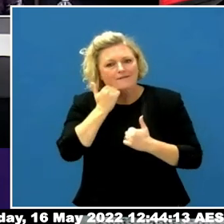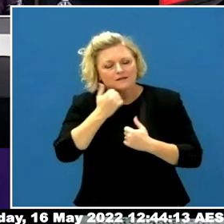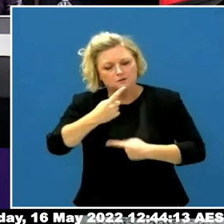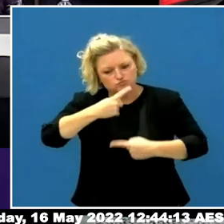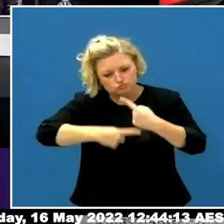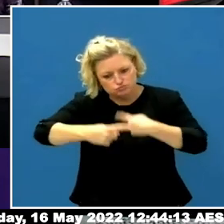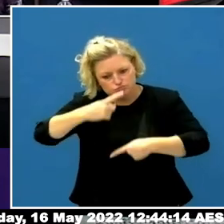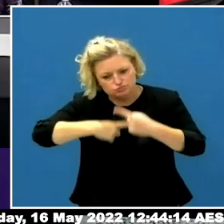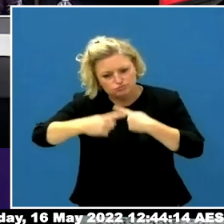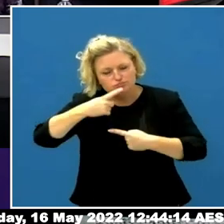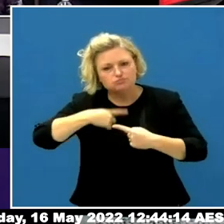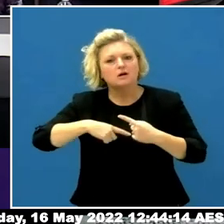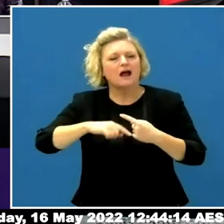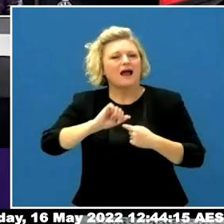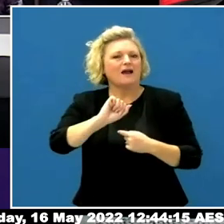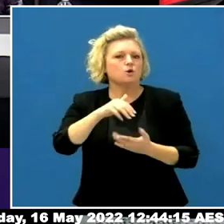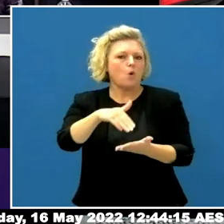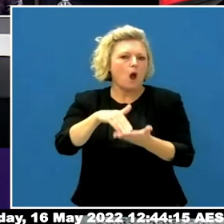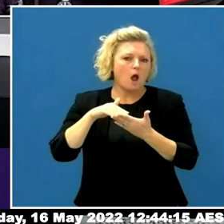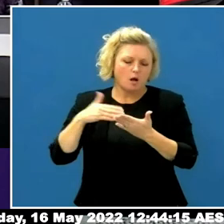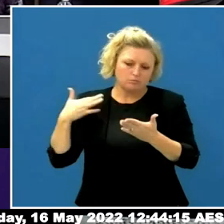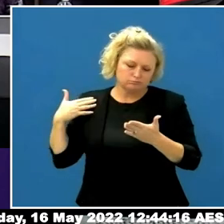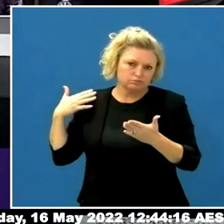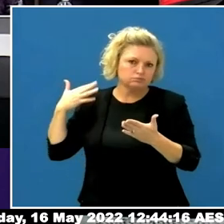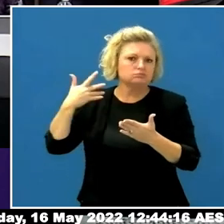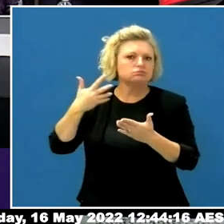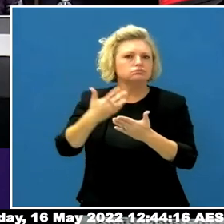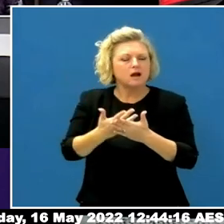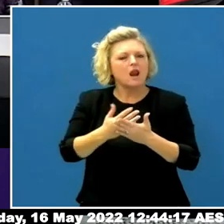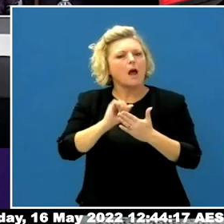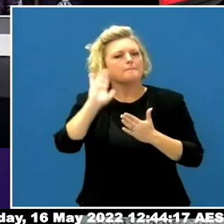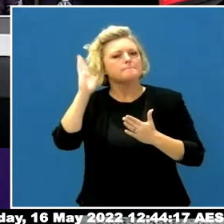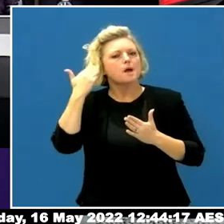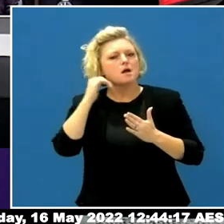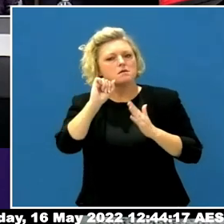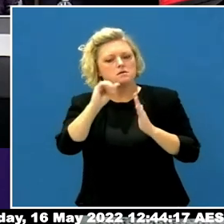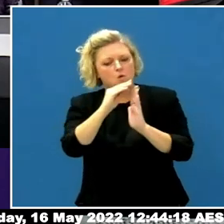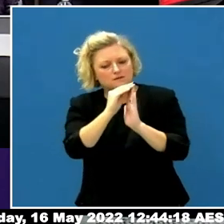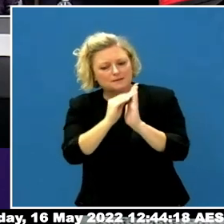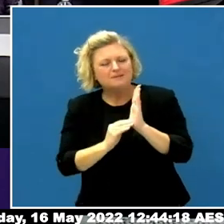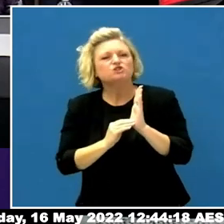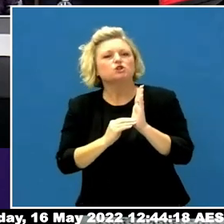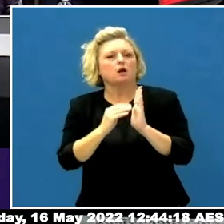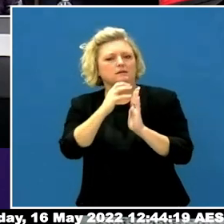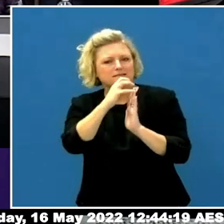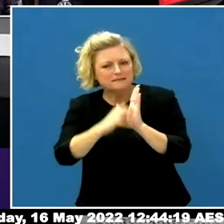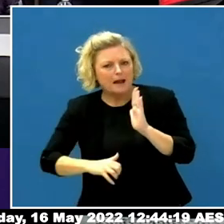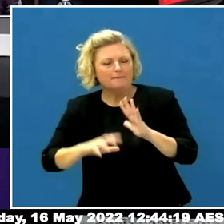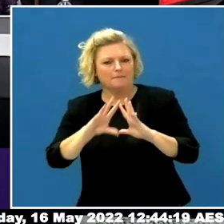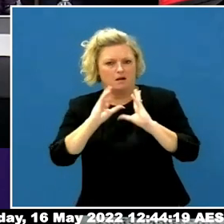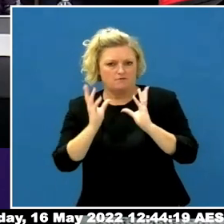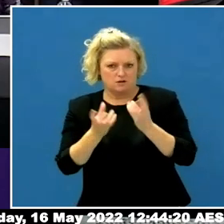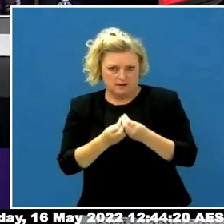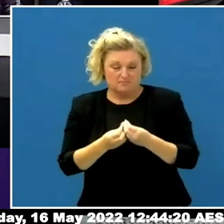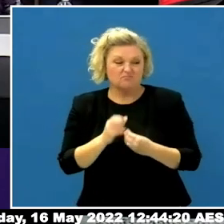of the assistants you have provided in your written statements. That's very helpful. SALLY: I'd like to say thank you for allowing me to give my son a